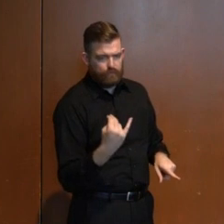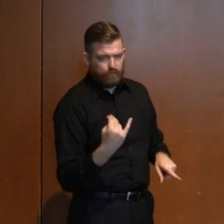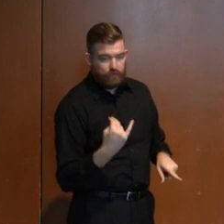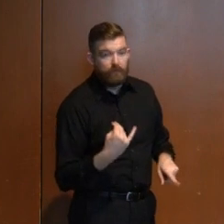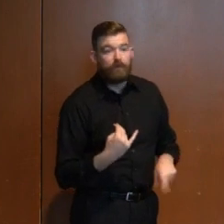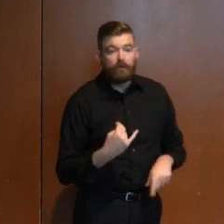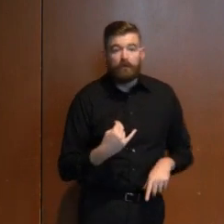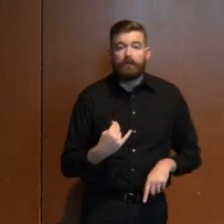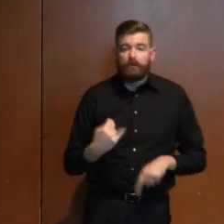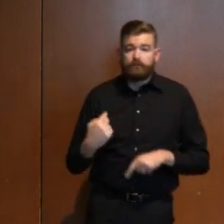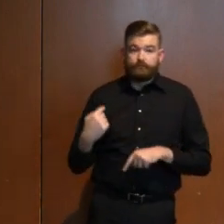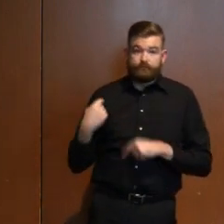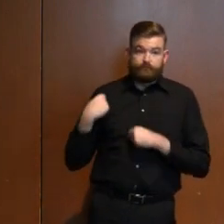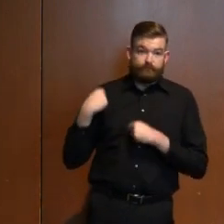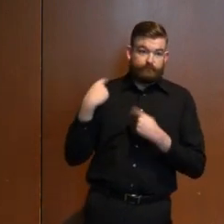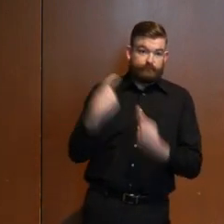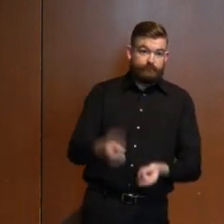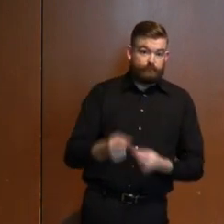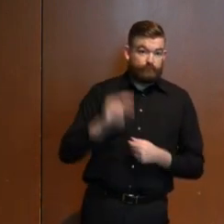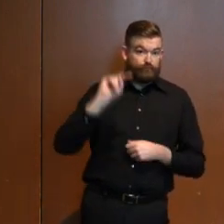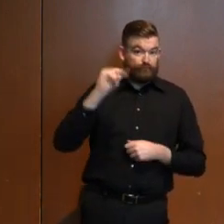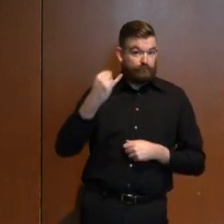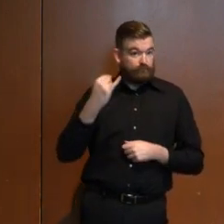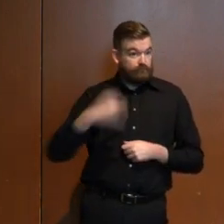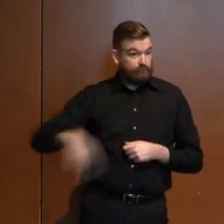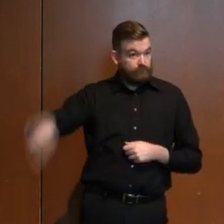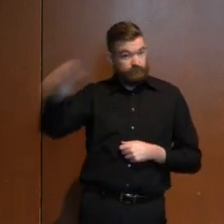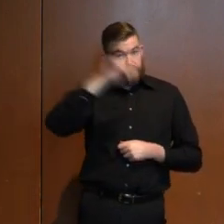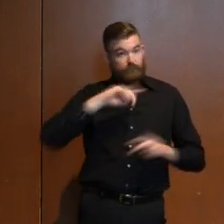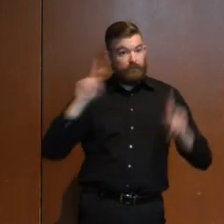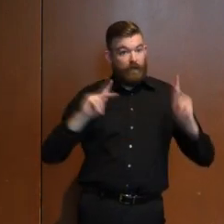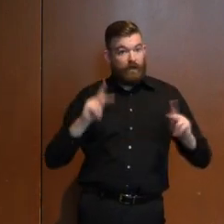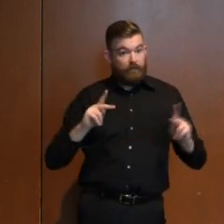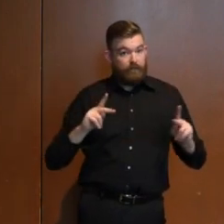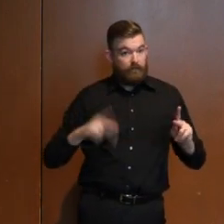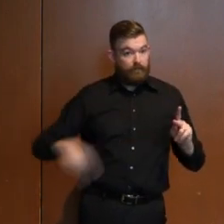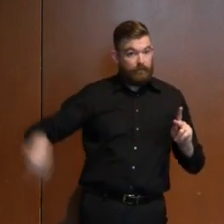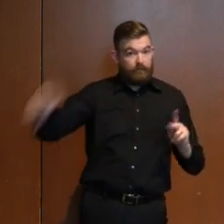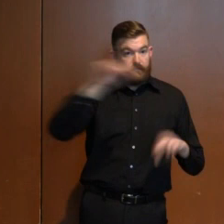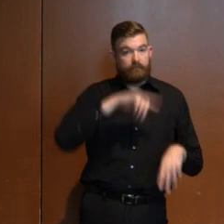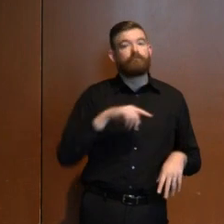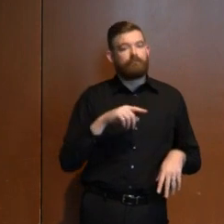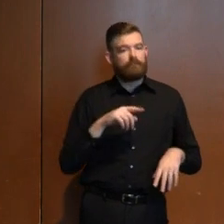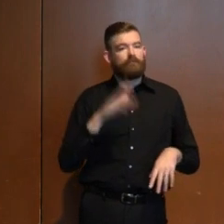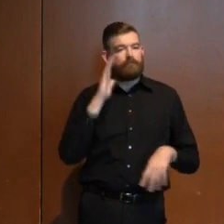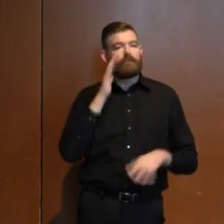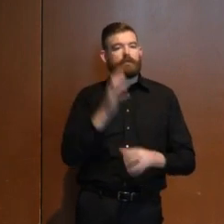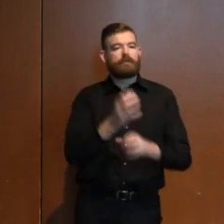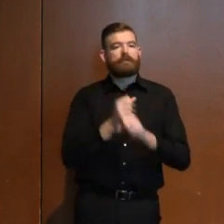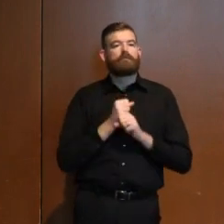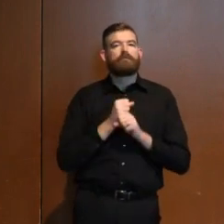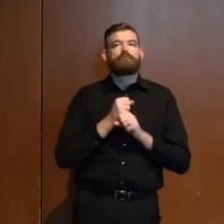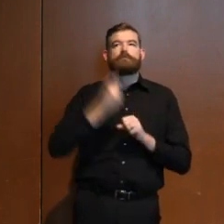I AM PLEASED THAT FROM WHAT WE KNOW ABOUT THE BILL SO FAR MANY